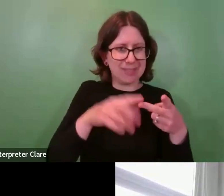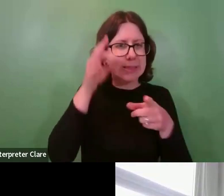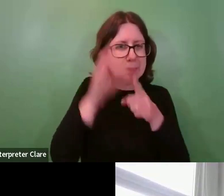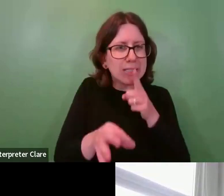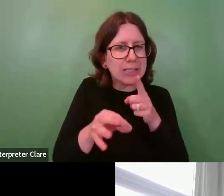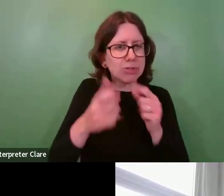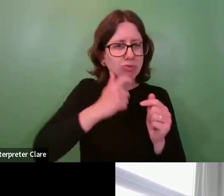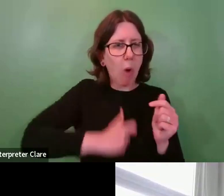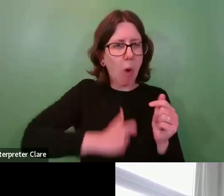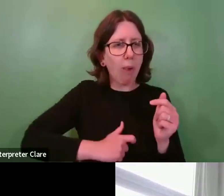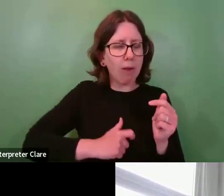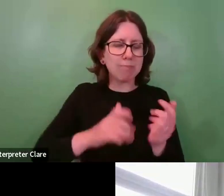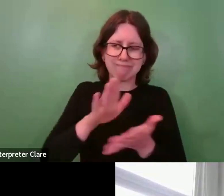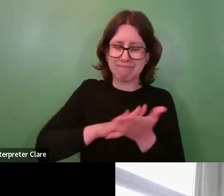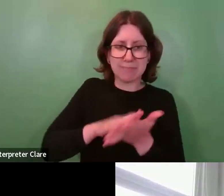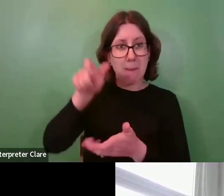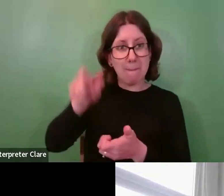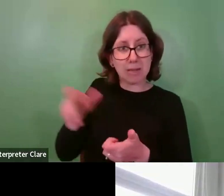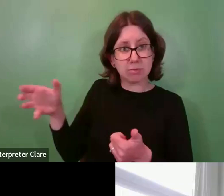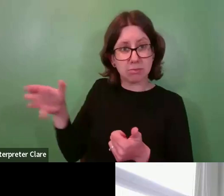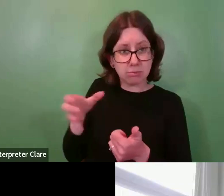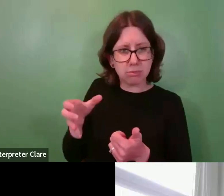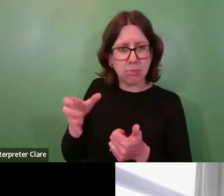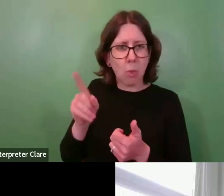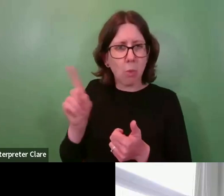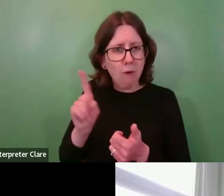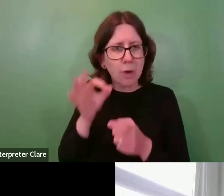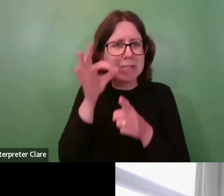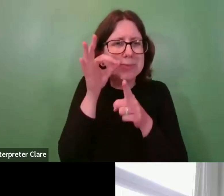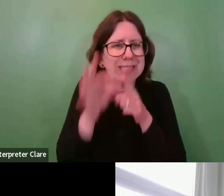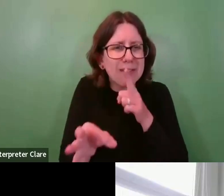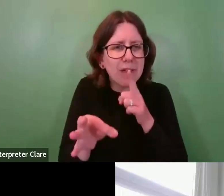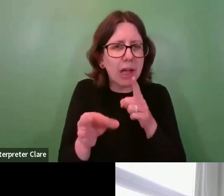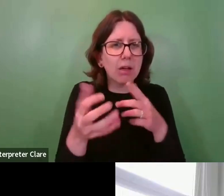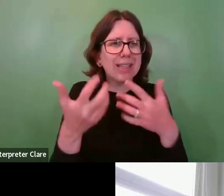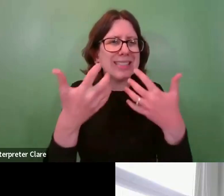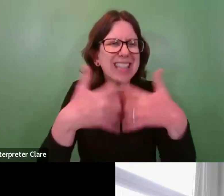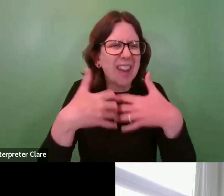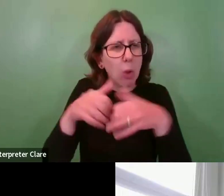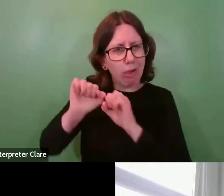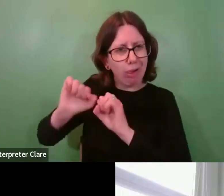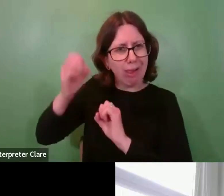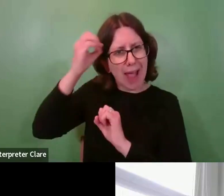where someone will be recruited for a very specific technical expertise that they might have.